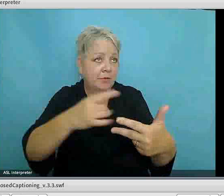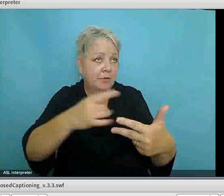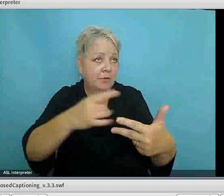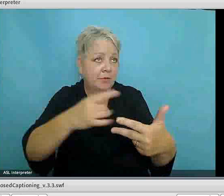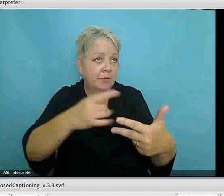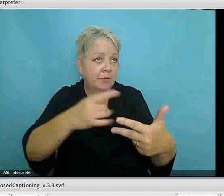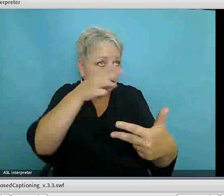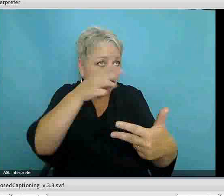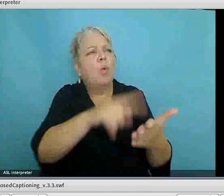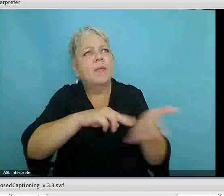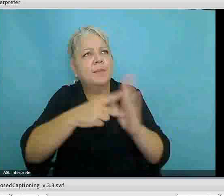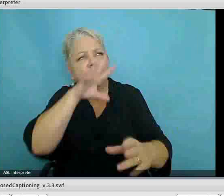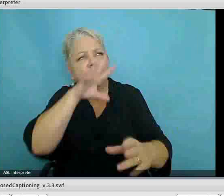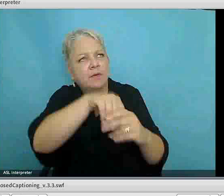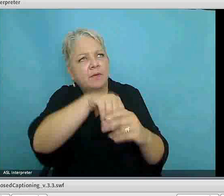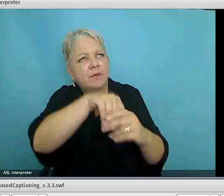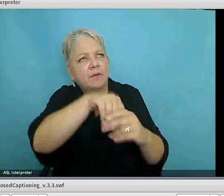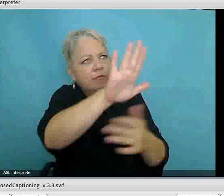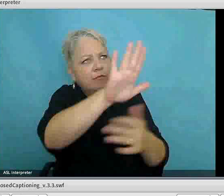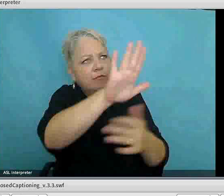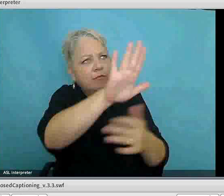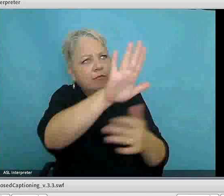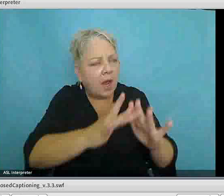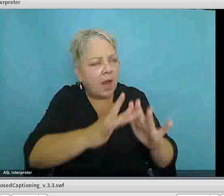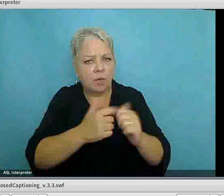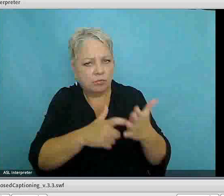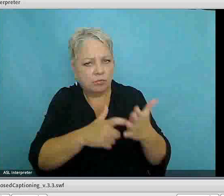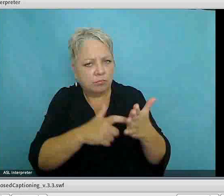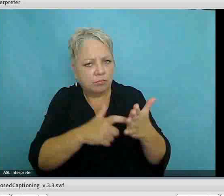in that direction if that's something that you would want to do. Thank you.